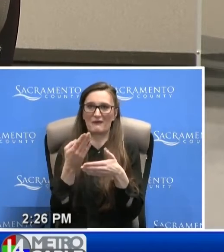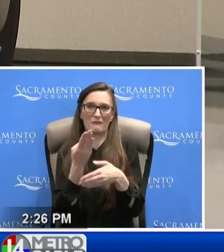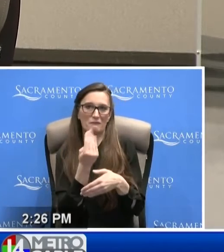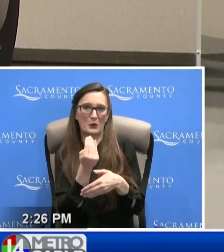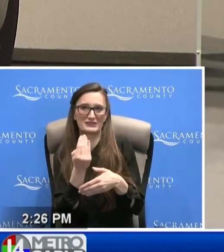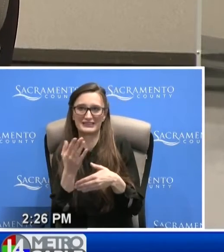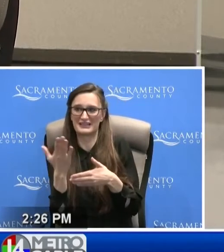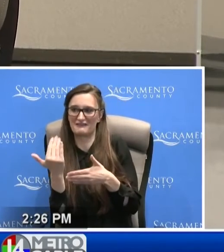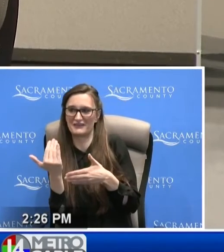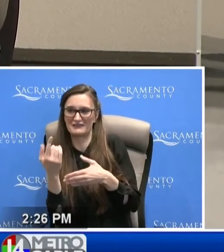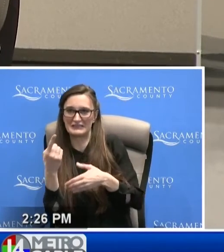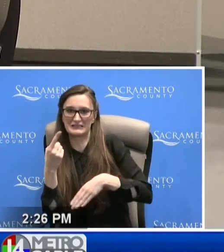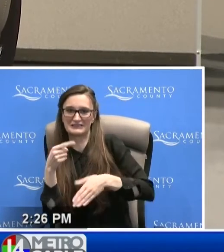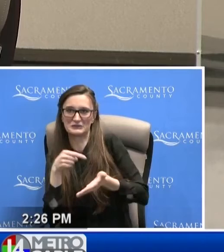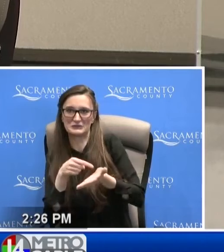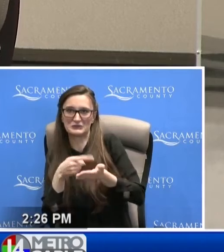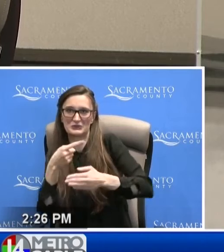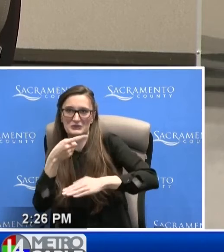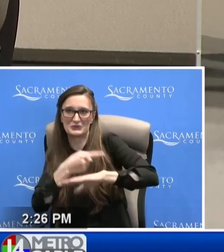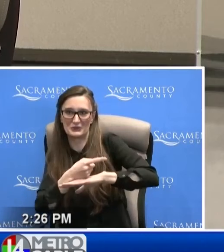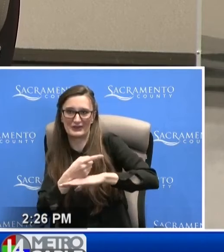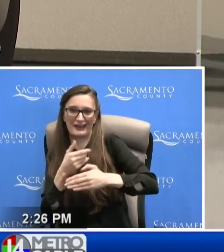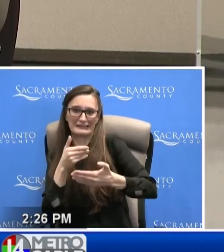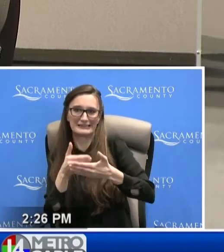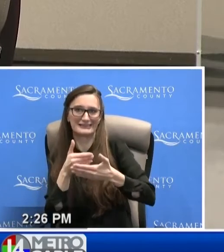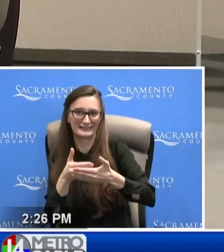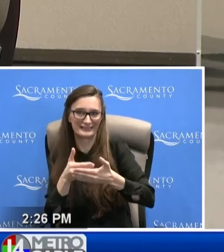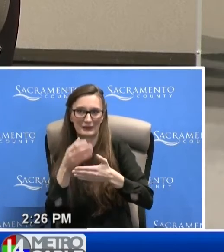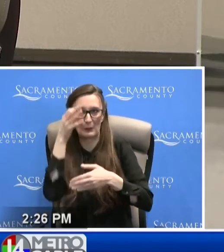So yes, I know you have some comments. Thank you. Could we?